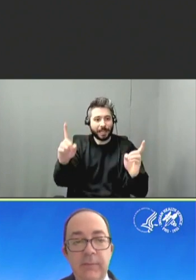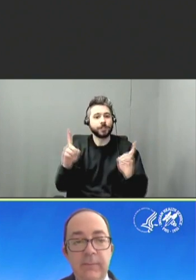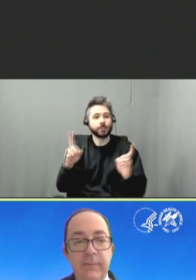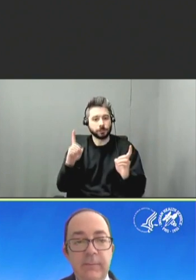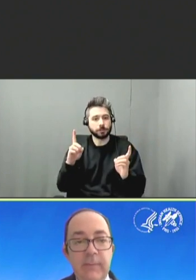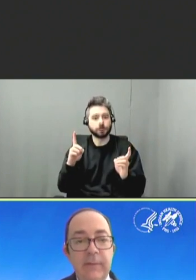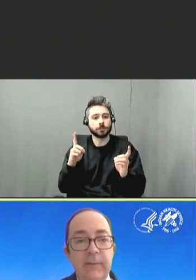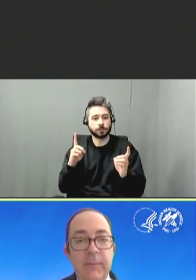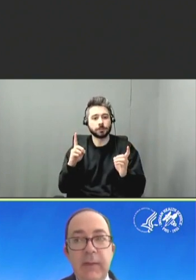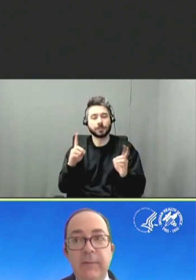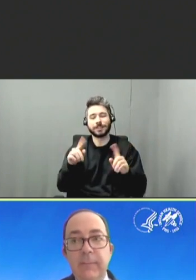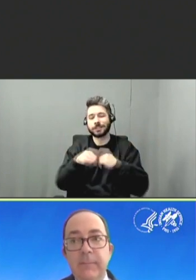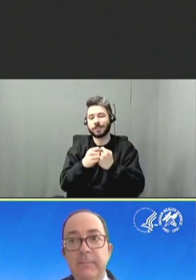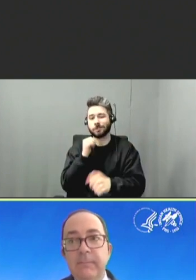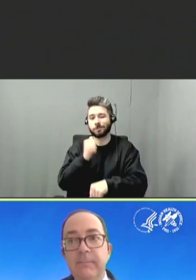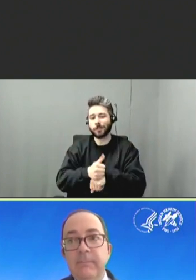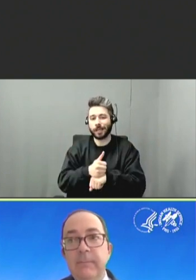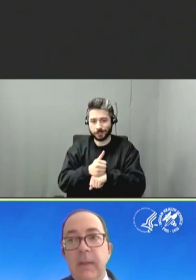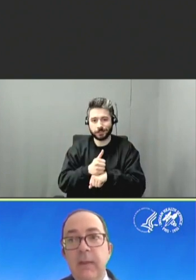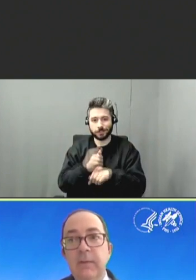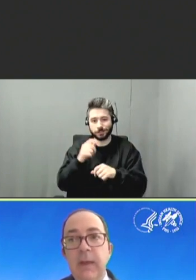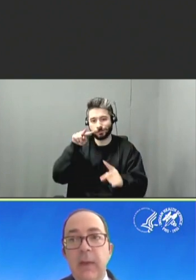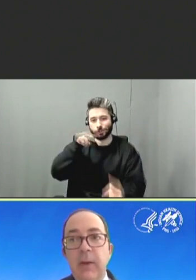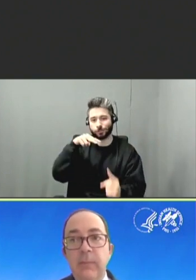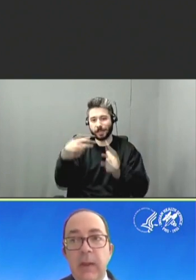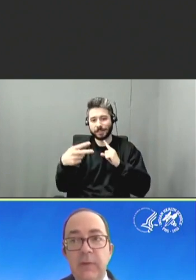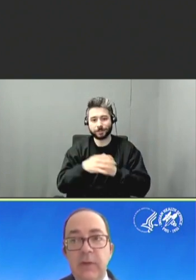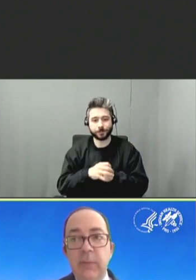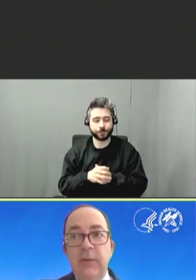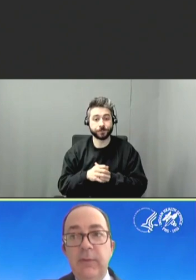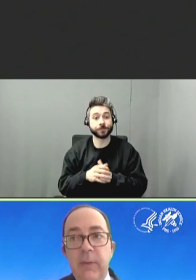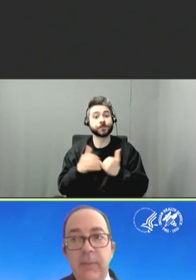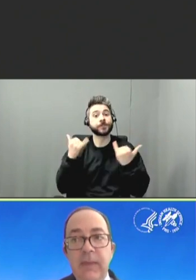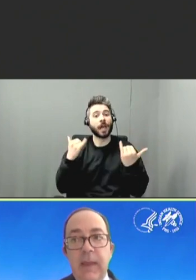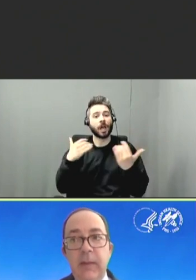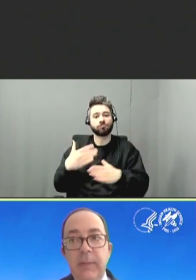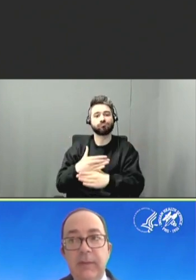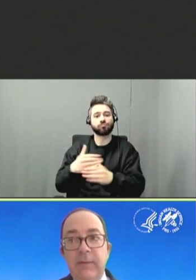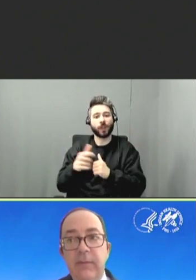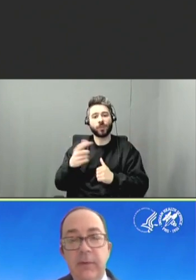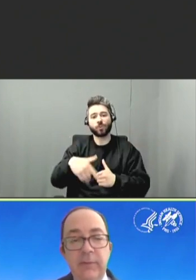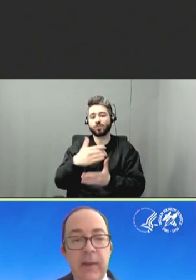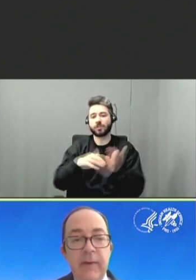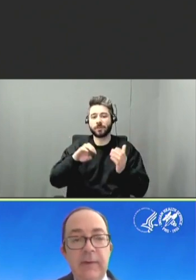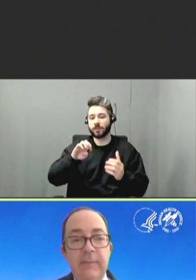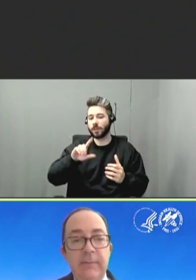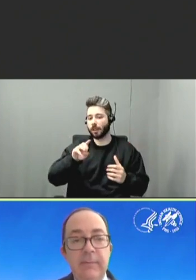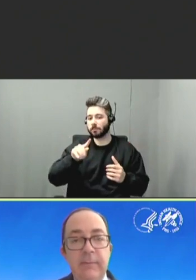Next slide, please. So, now I'm going to share with you some of the elements of our strategy.